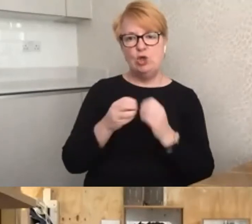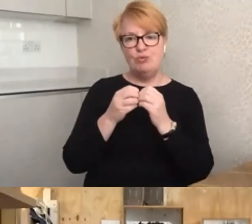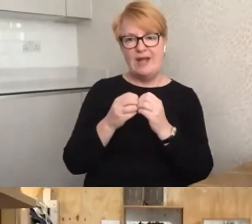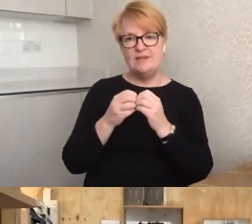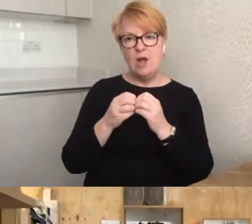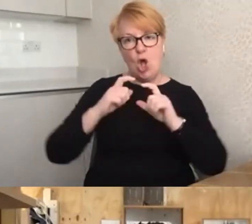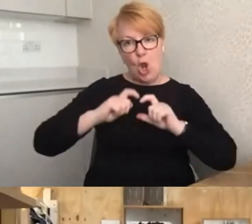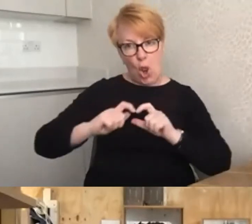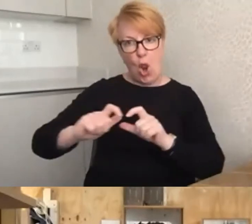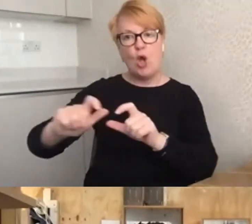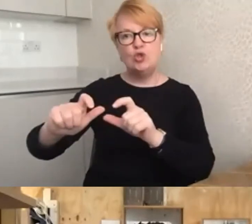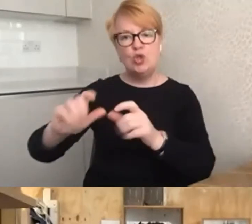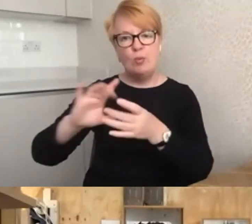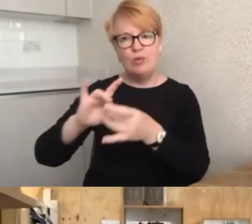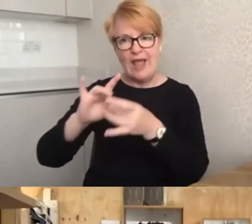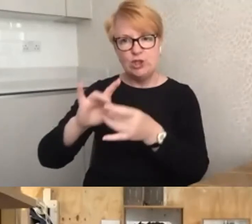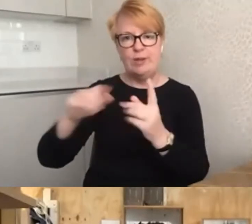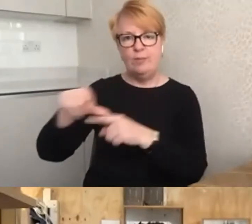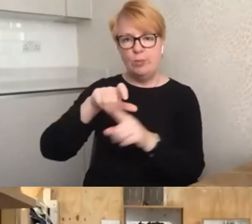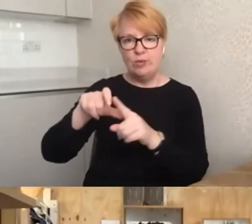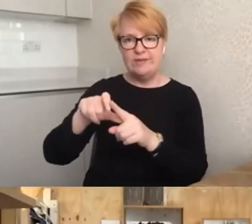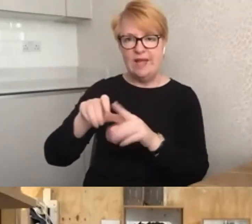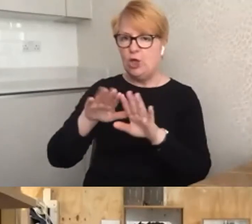So, it's not an in and out process. Like there's no just like,